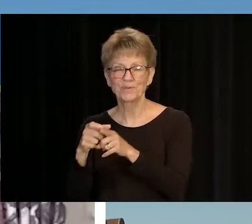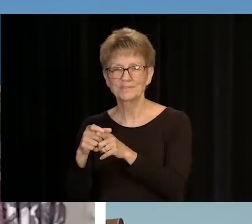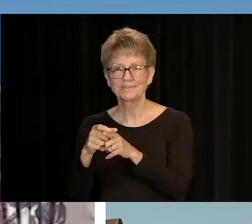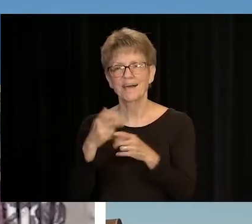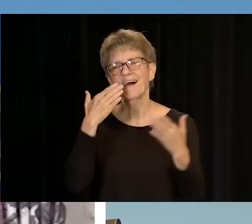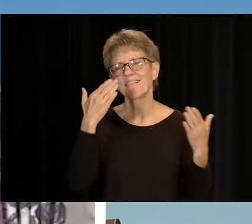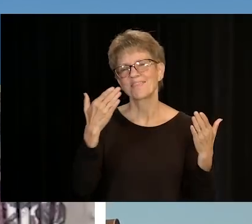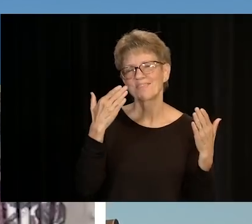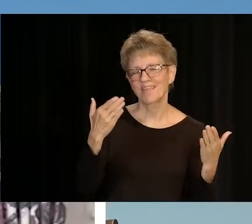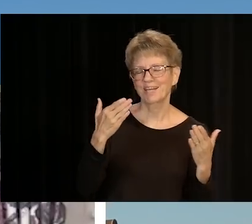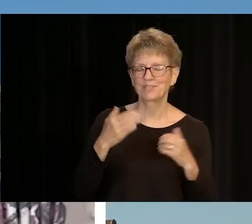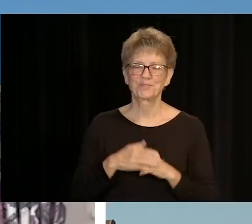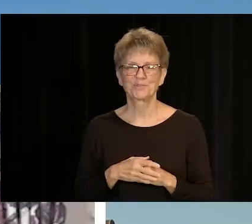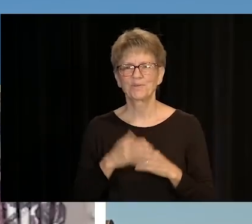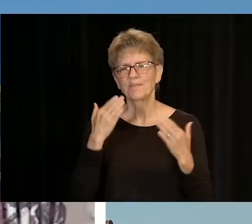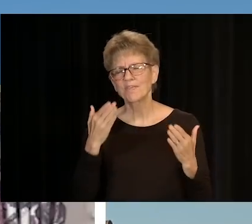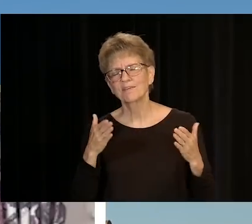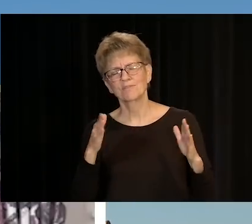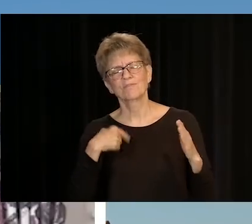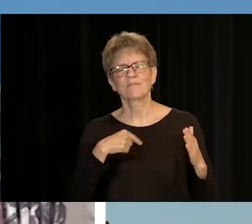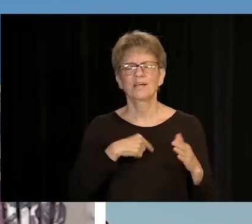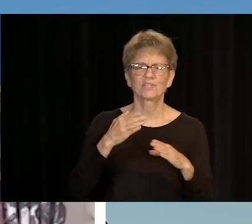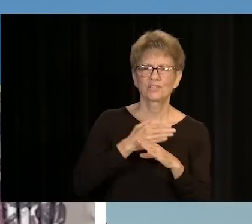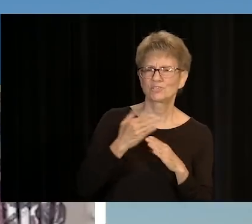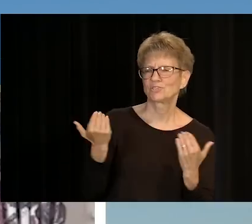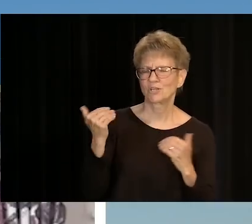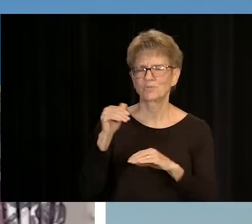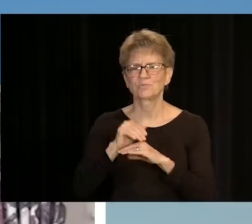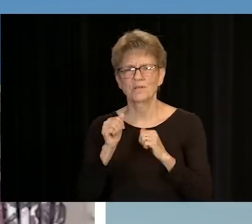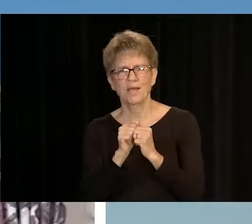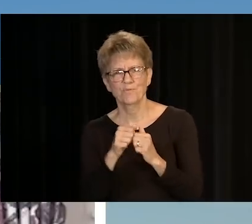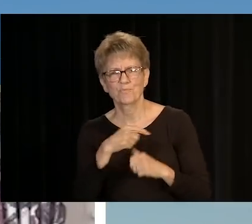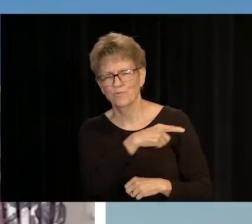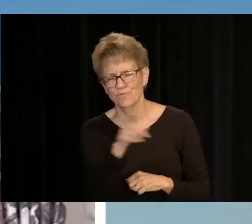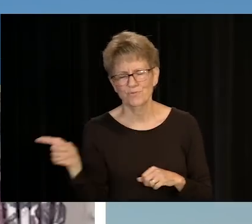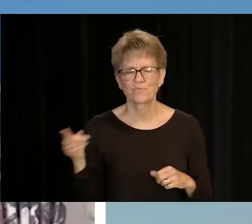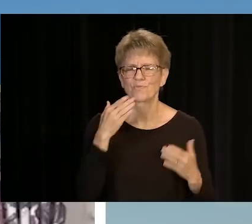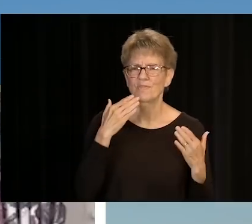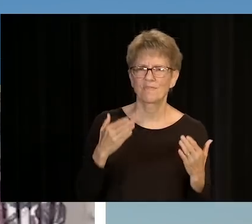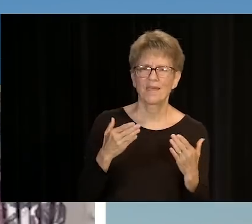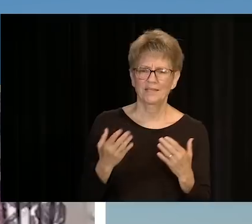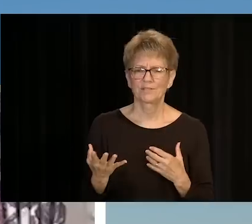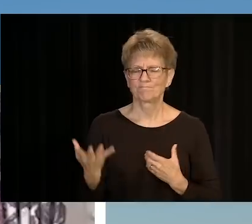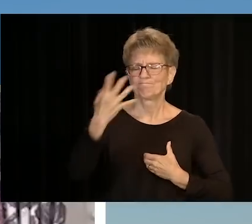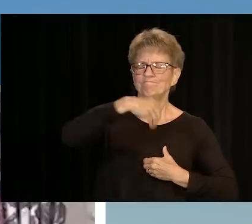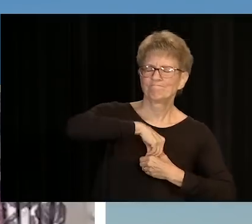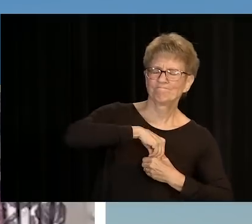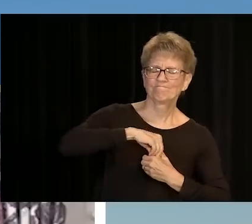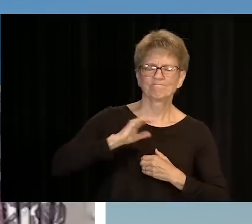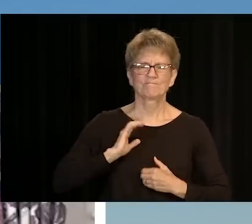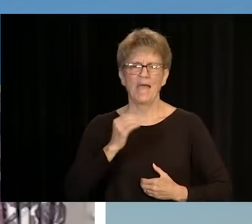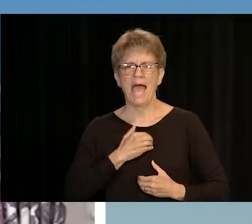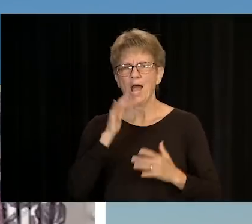WHICH ARE -- I THANK YOU. I THANK YOU FOR LETTING US SHARE THIS TONIGHT WITH YOU, AND I THANK YOU FOR BEING A PART